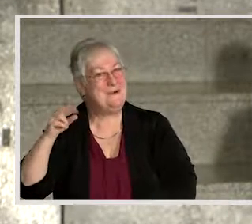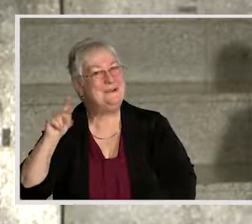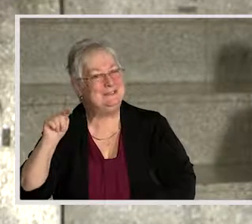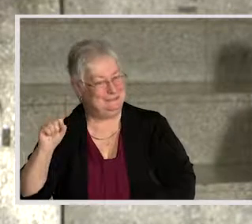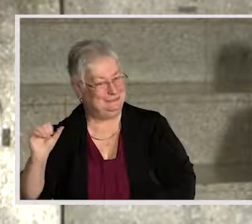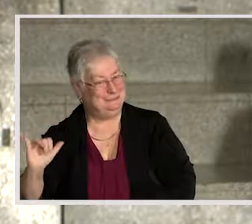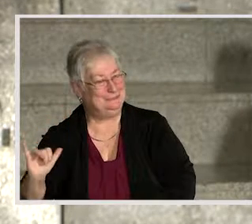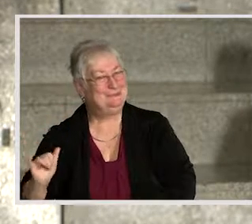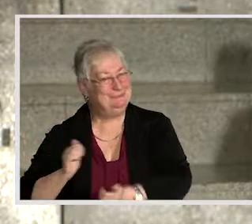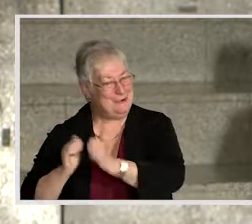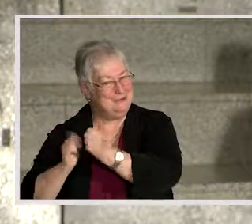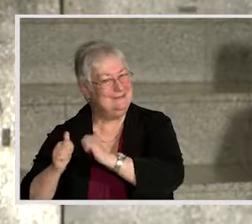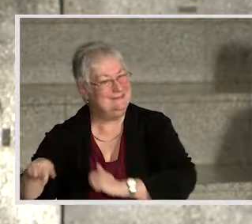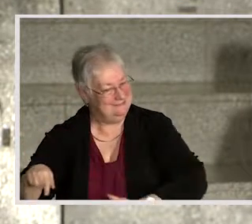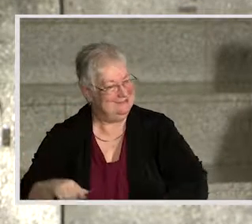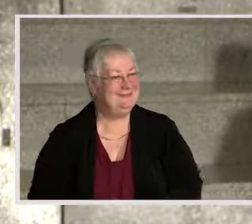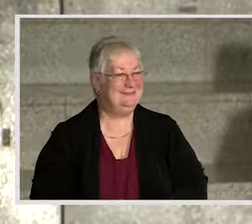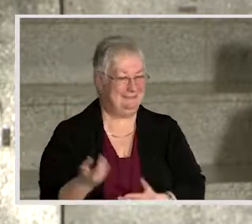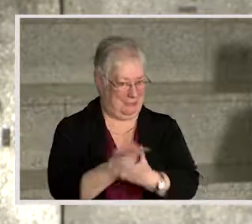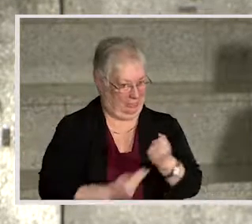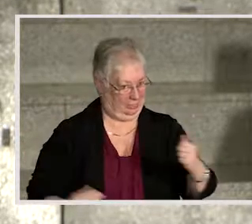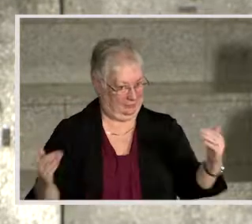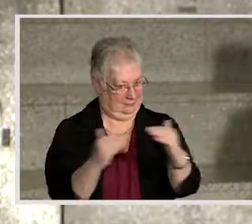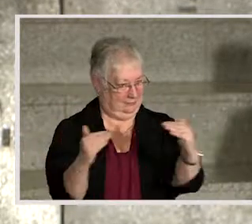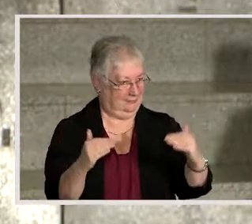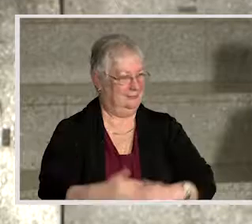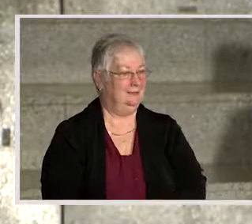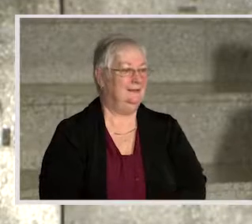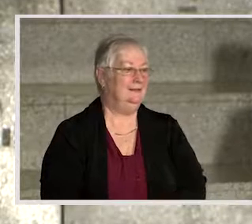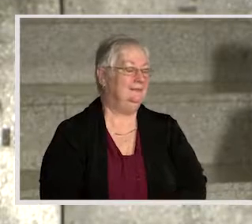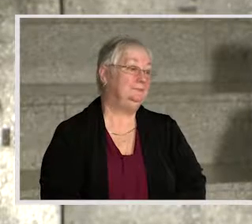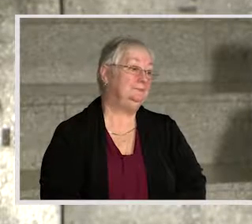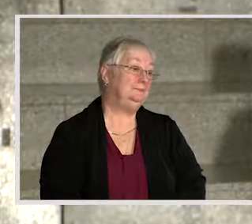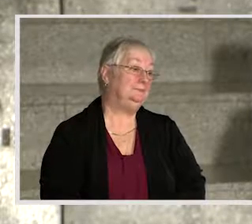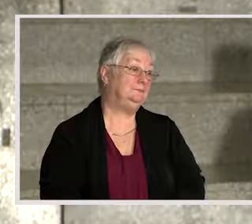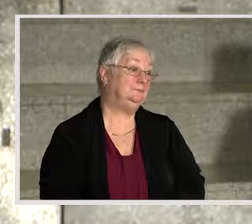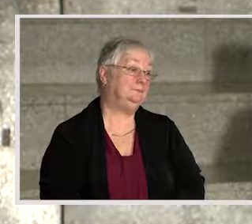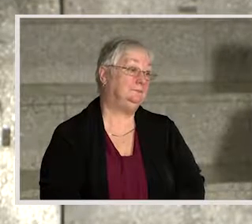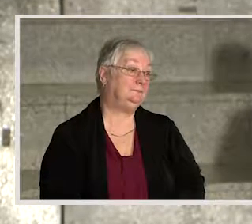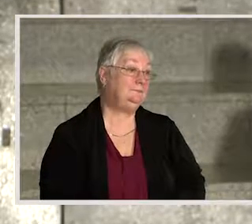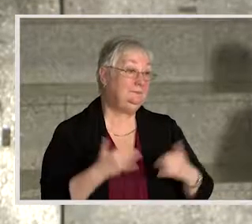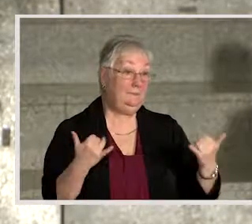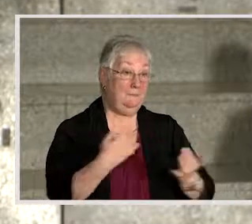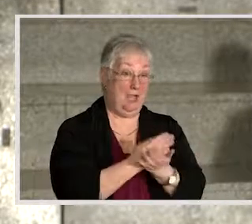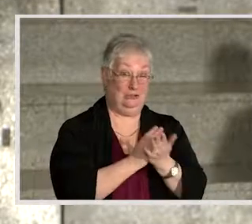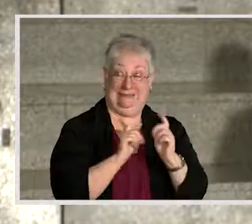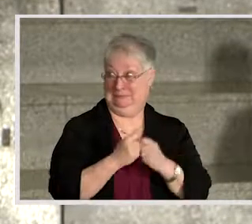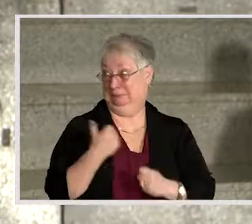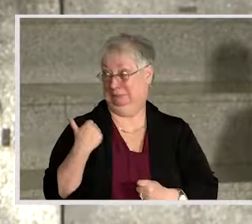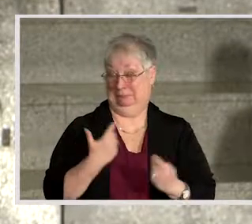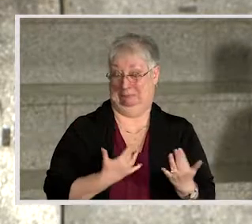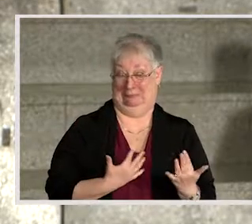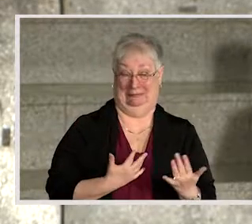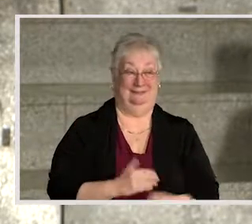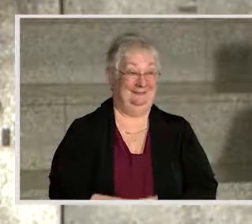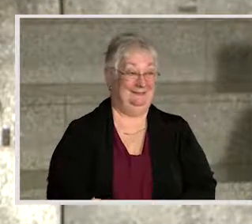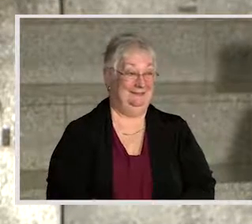BEFORE I TURN THE PROGRAM OVER TO OUR BUDGET TEAM, I WANTED TO ACKNOWLEDGE OUR NEW CHANCELLOR OF SCHOOLS, ANTWAN WILSON WHO I